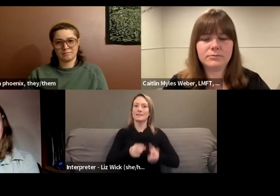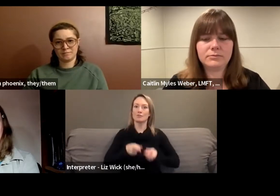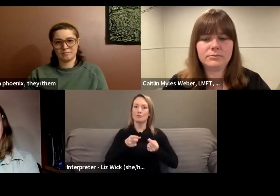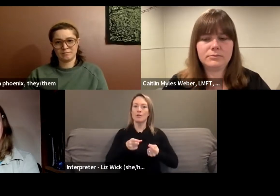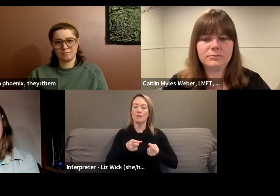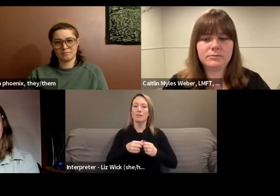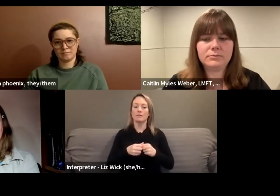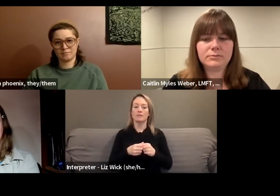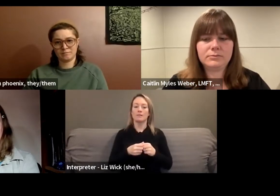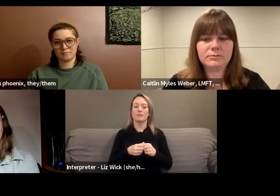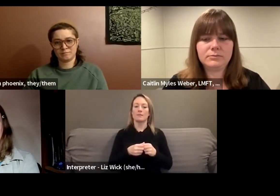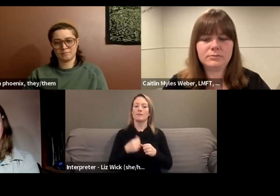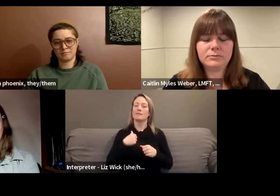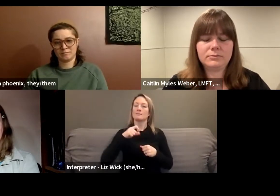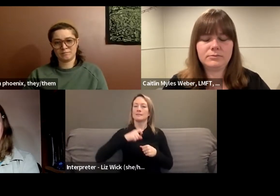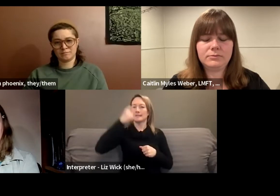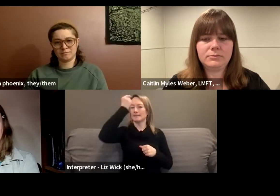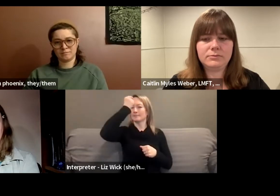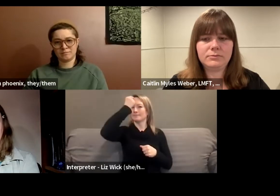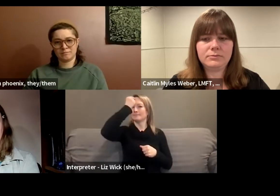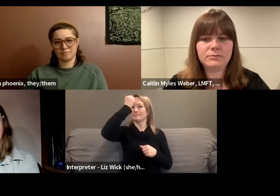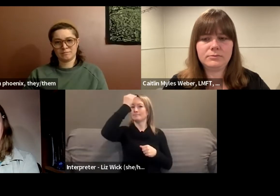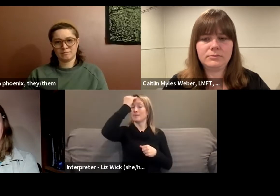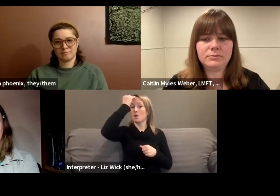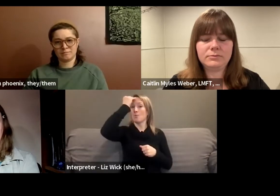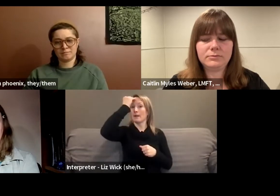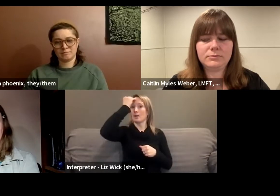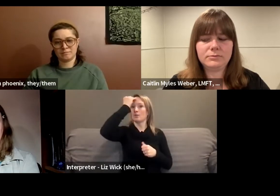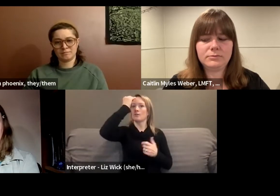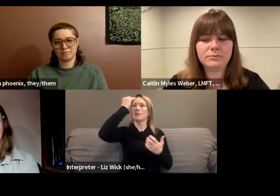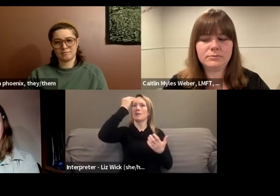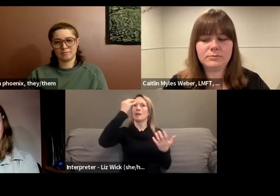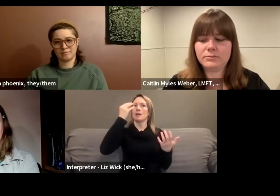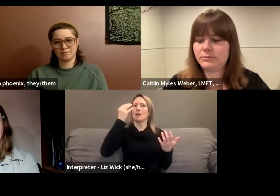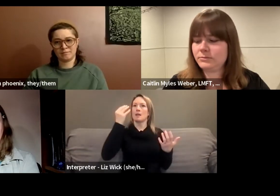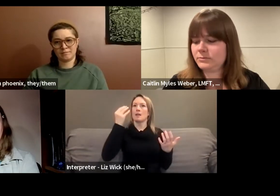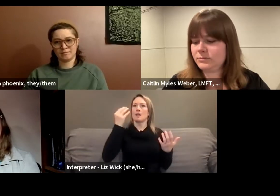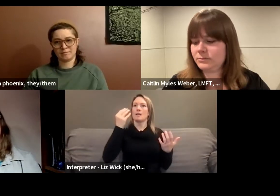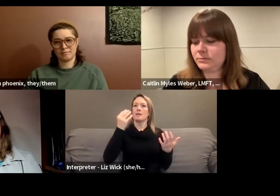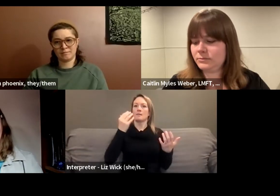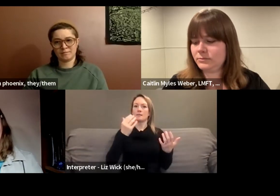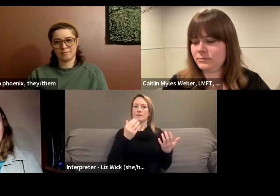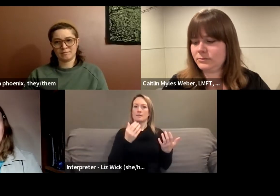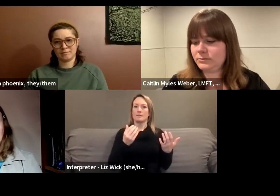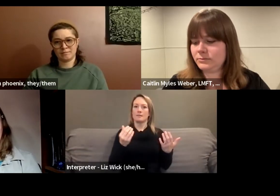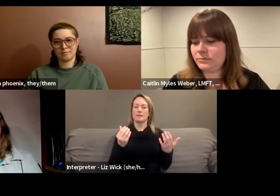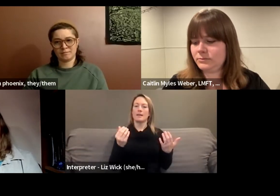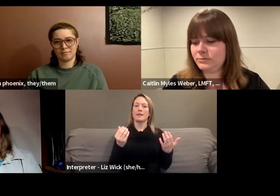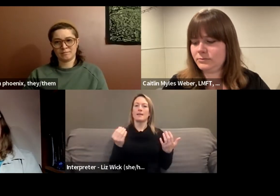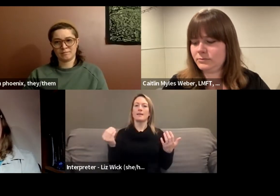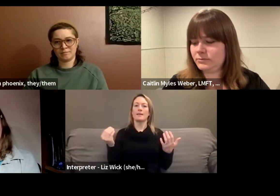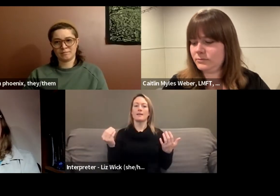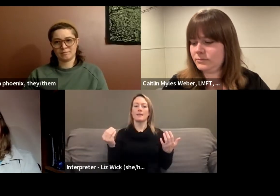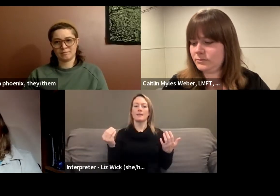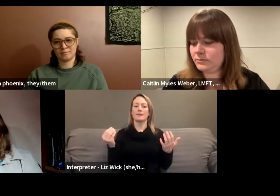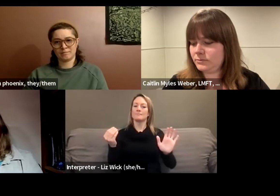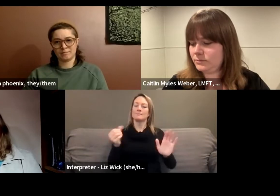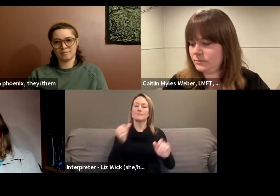of that and to not... Kind of like what Jasmine's saying, like not think that it's my job to educate somebody